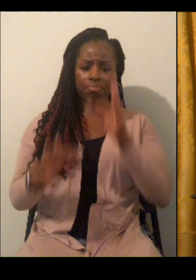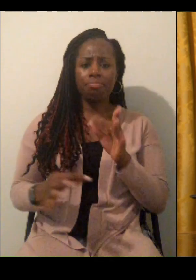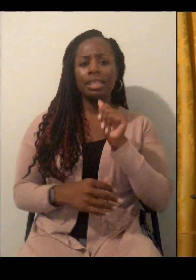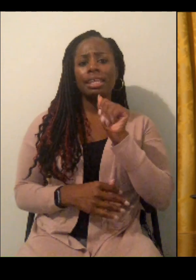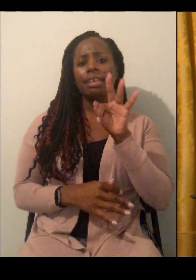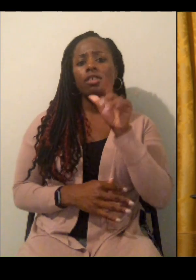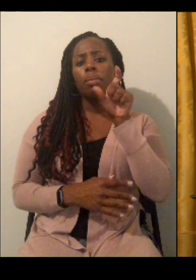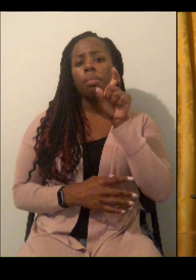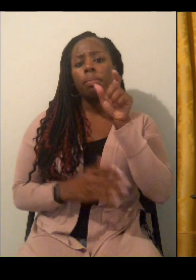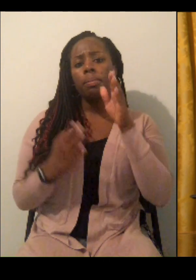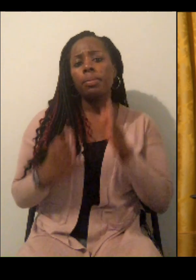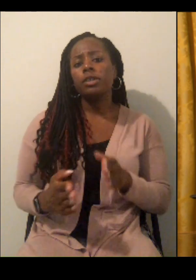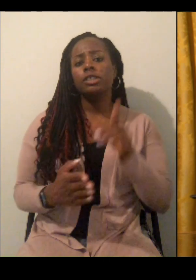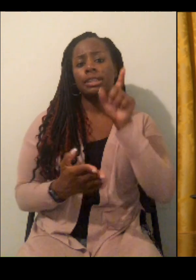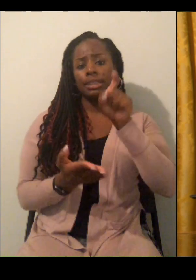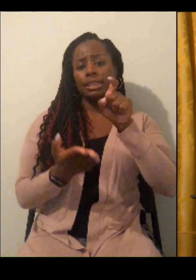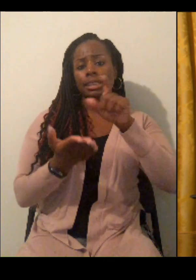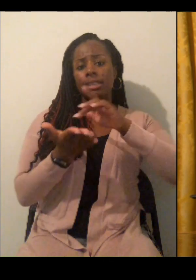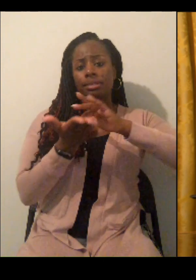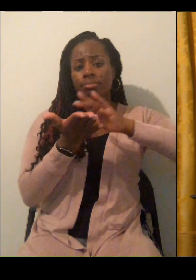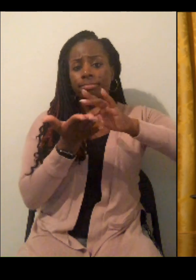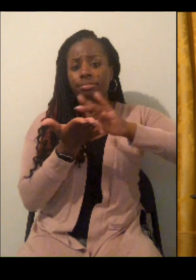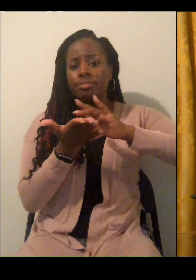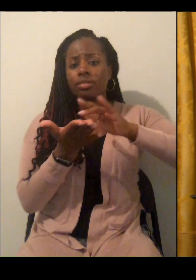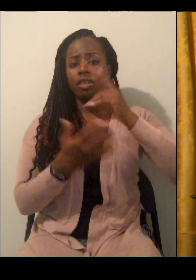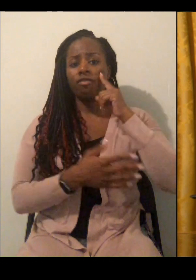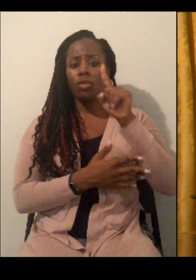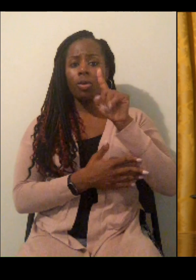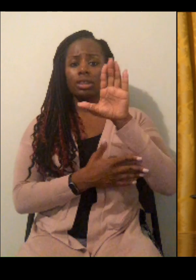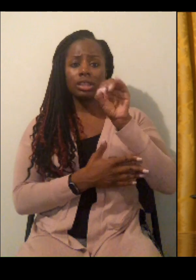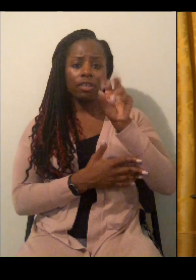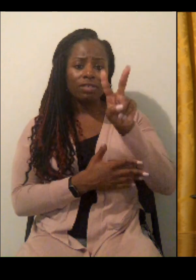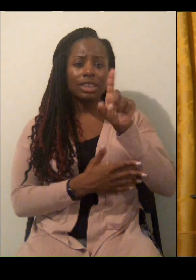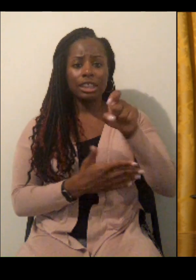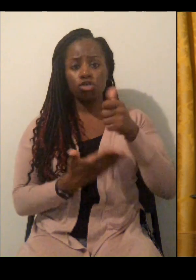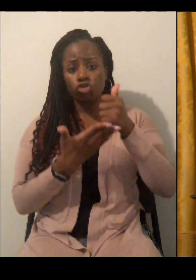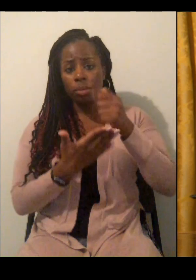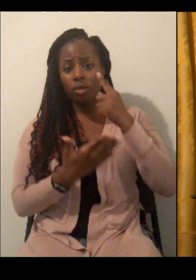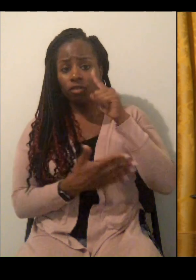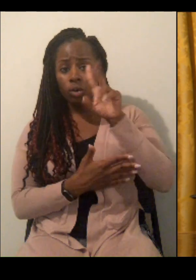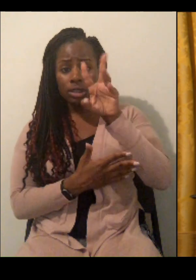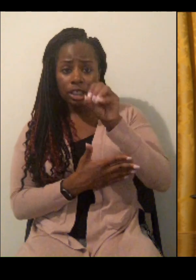coverage to these treatments and to prevent surprise medical billing we are